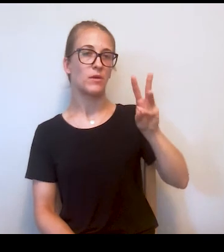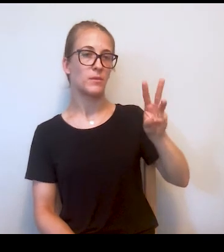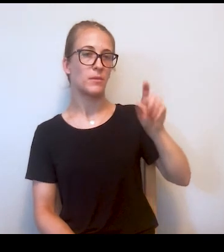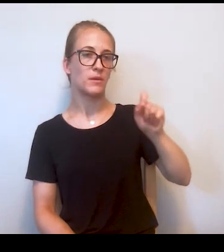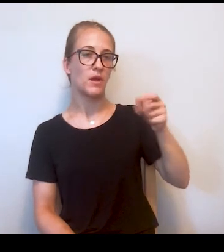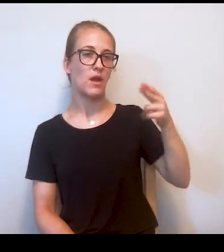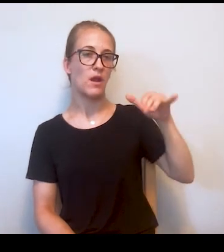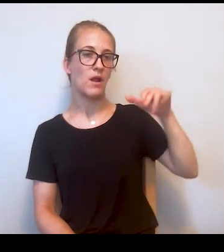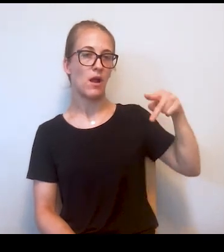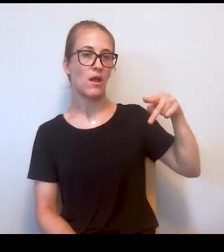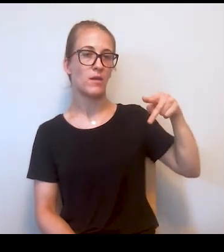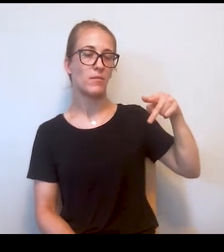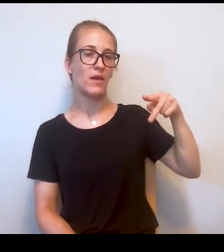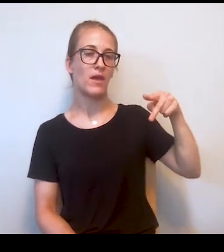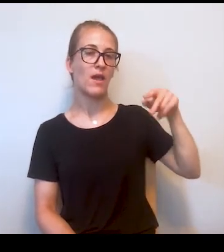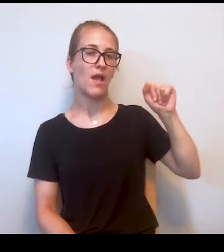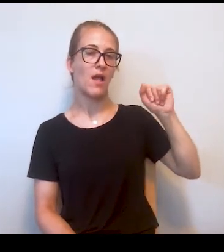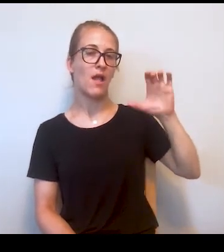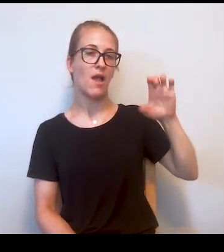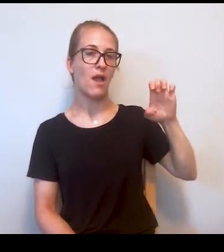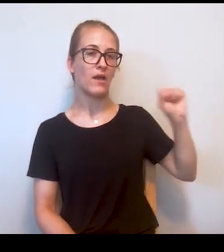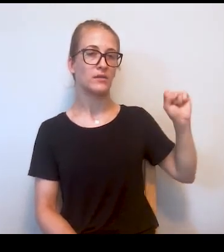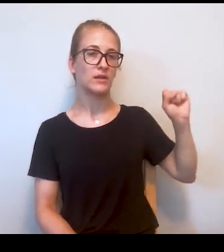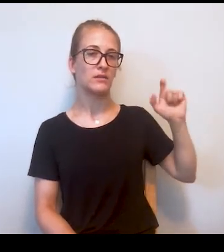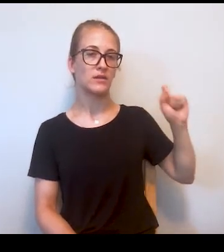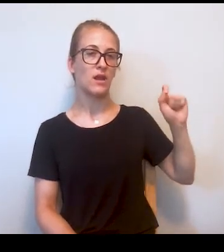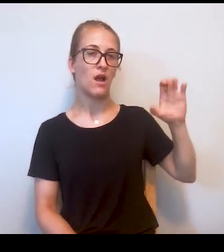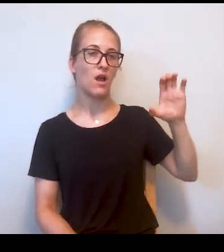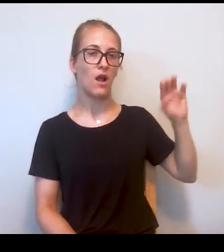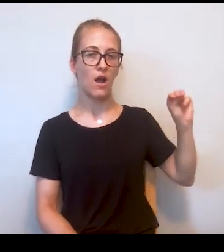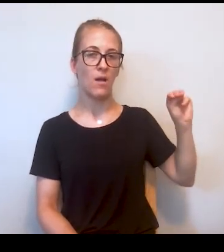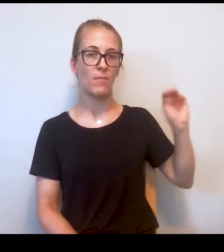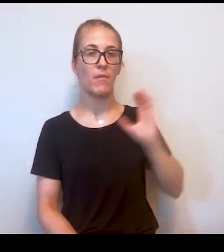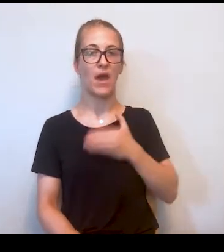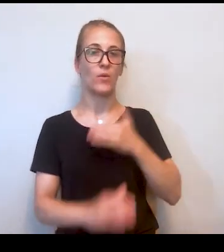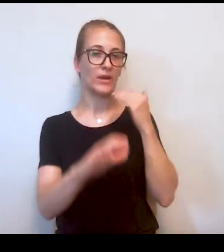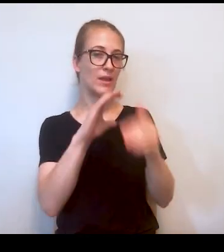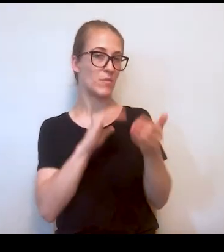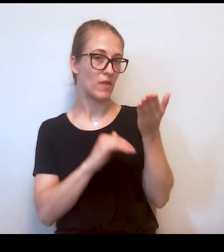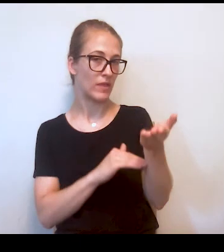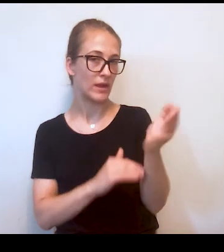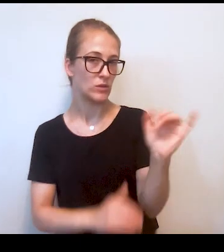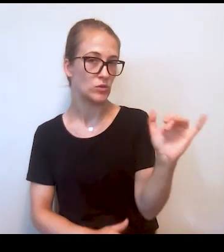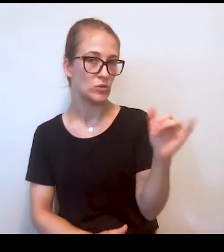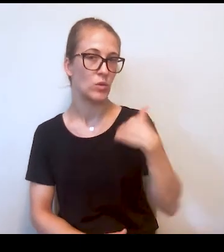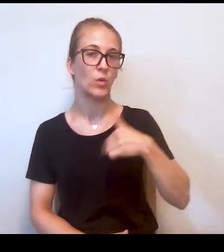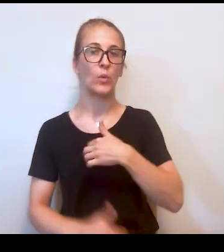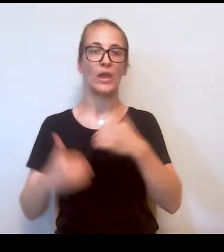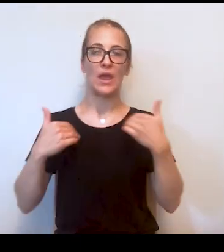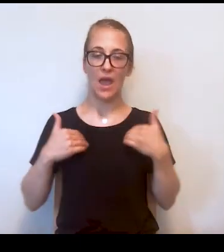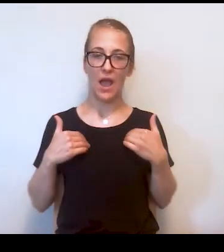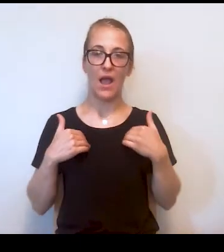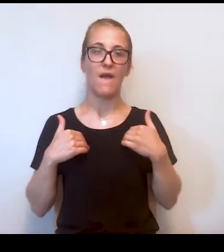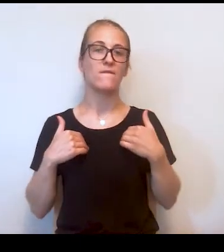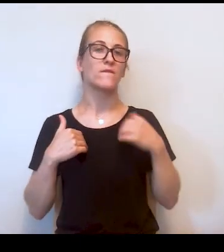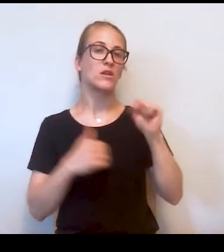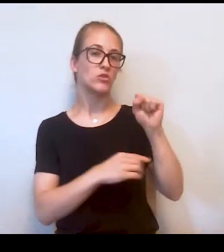We also have social media linked to that website. Folks can reach out to us through social media / through email.